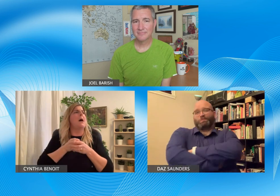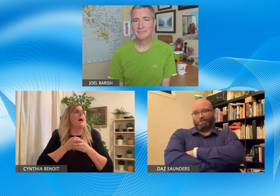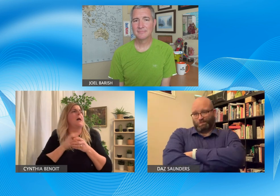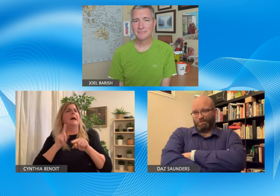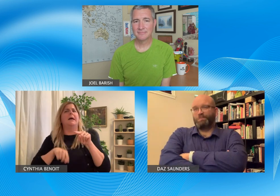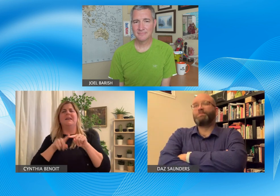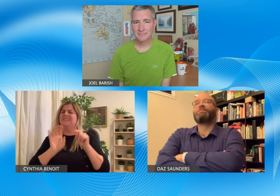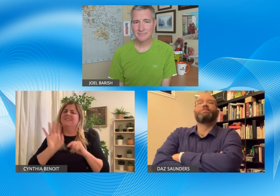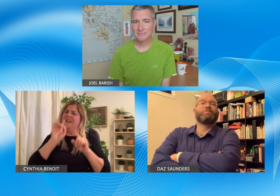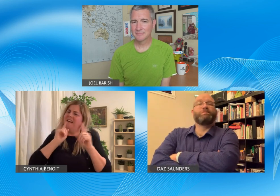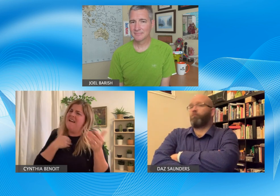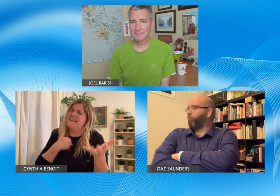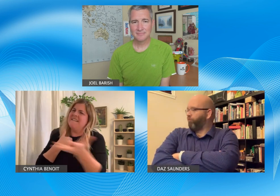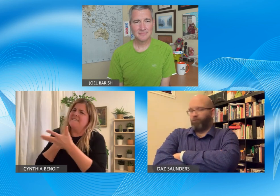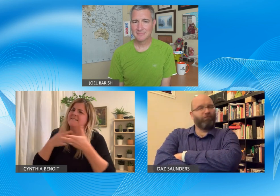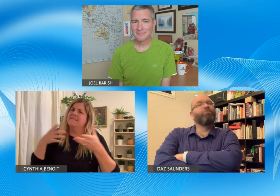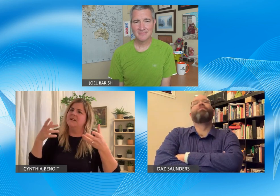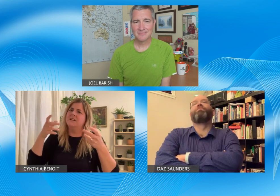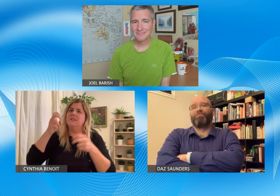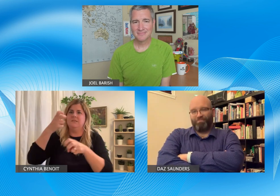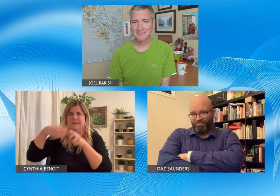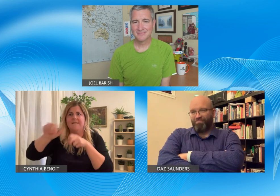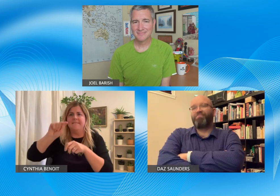Just because we are a small population, we shouldn’t think negatively of ourselves. . It can be taught at first, however once you start learning as you go and finding your way,